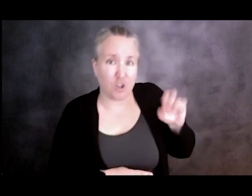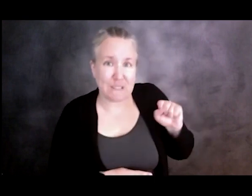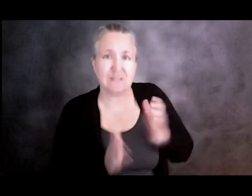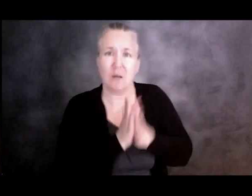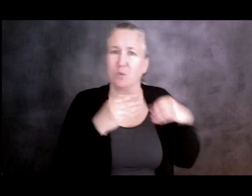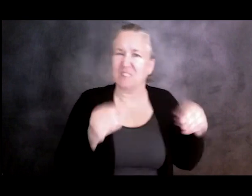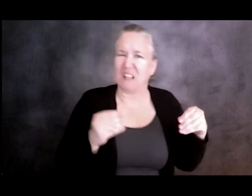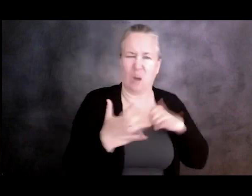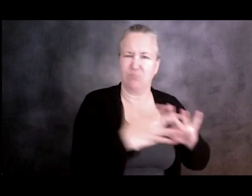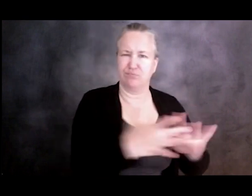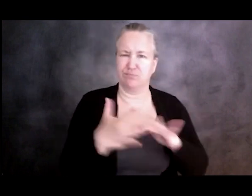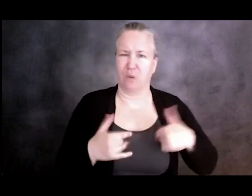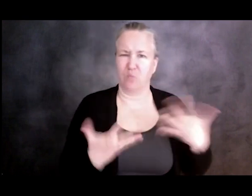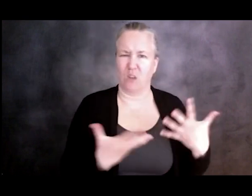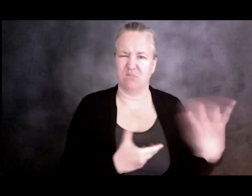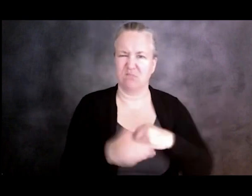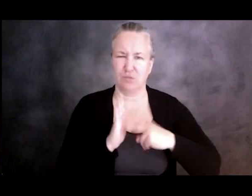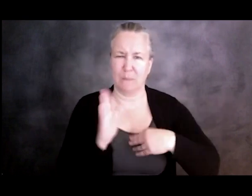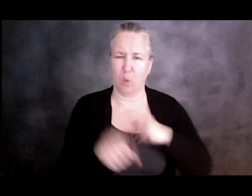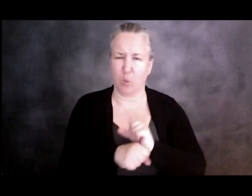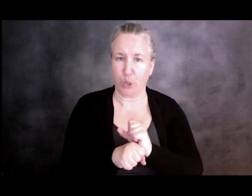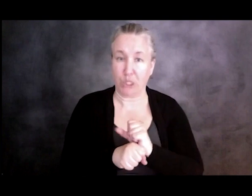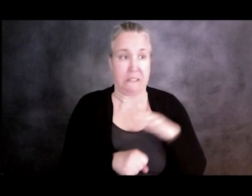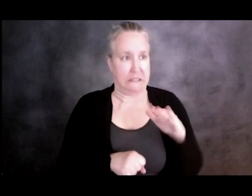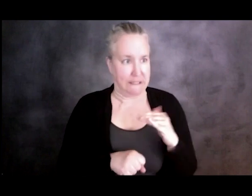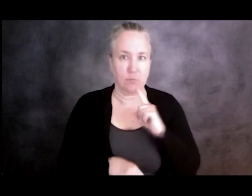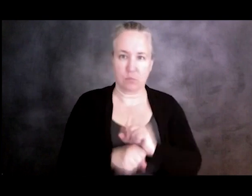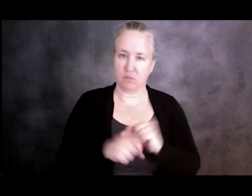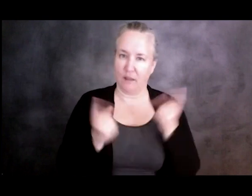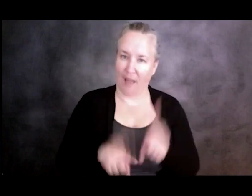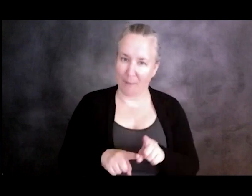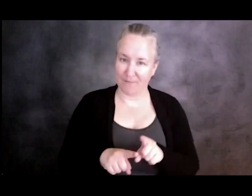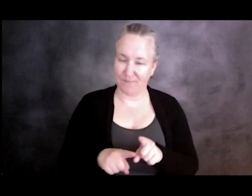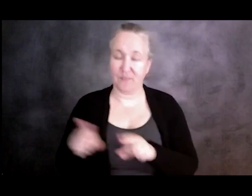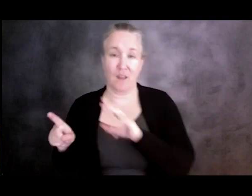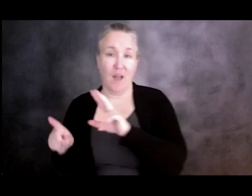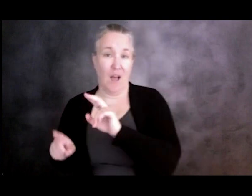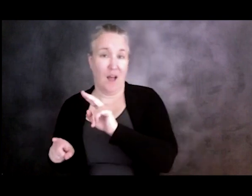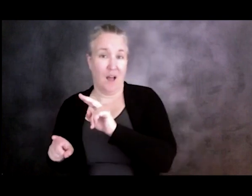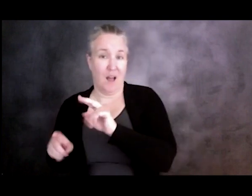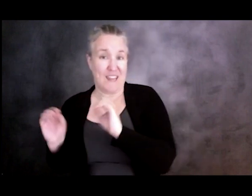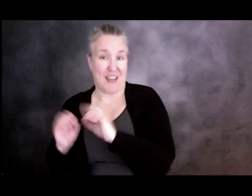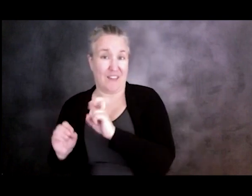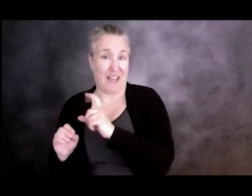And I'm happy to say that that seems to be what has happened. Because Nothing Ever Dies is very serious work of philosophy